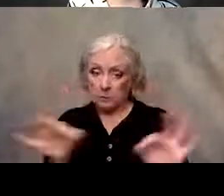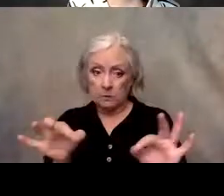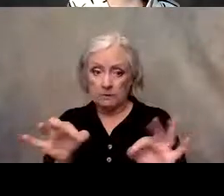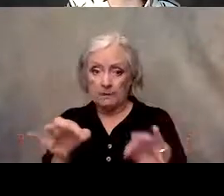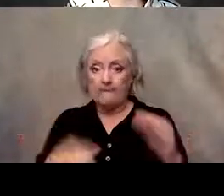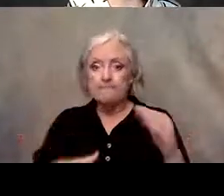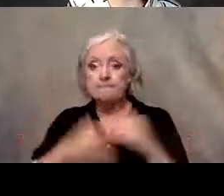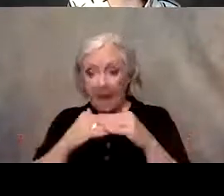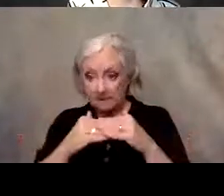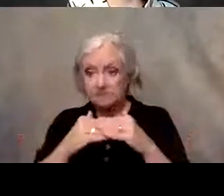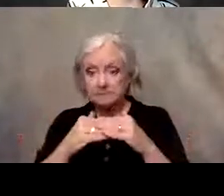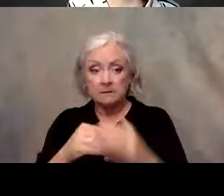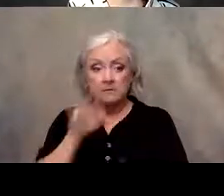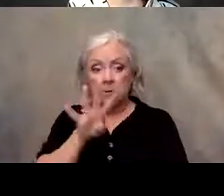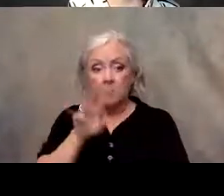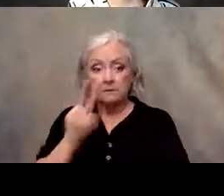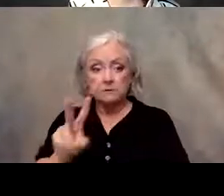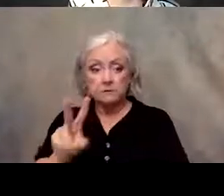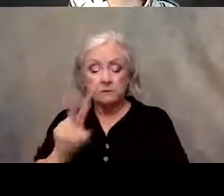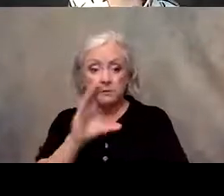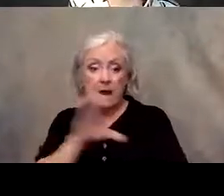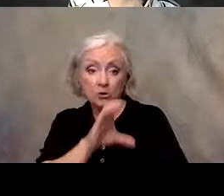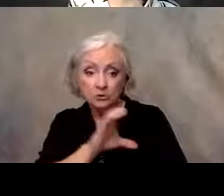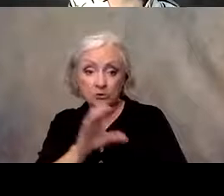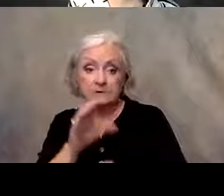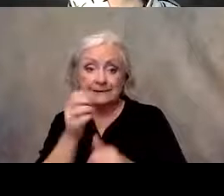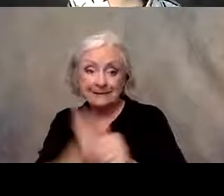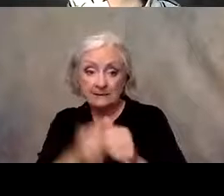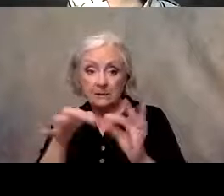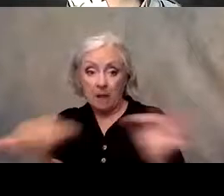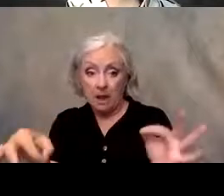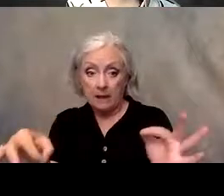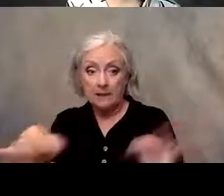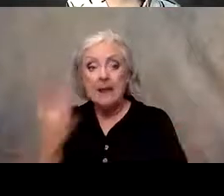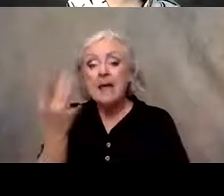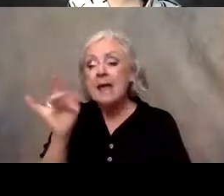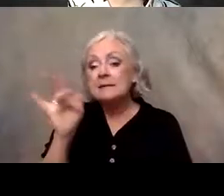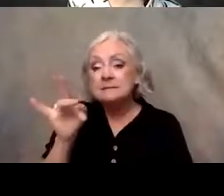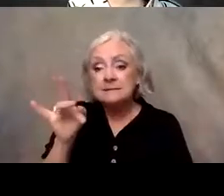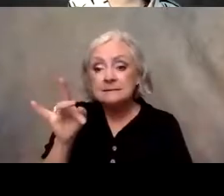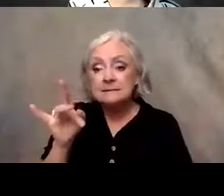and an 18 character per second reading speed. You want to have your text show on screen